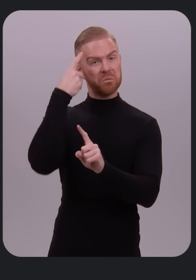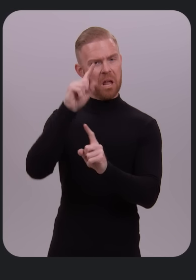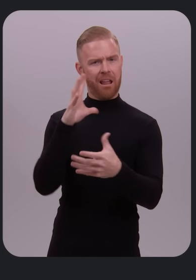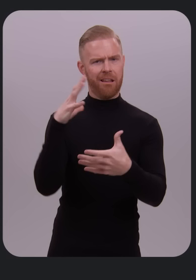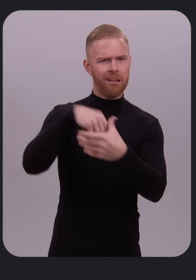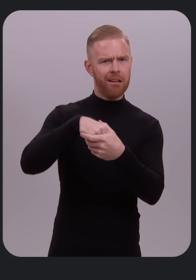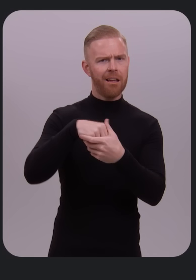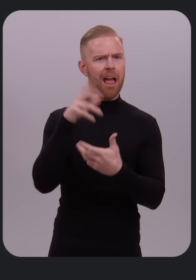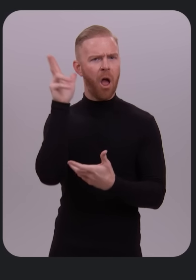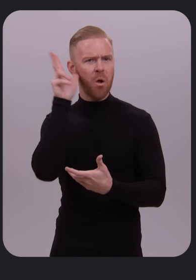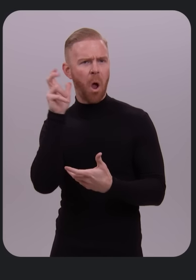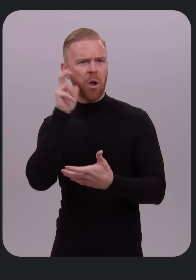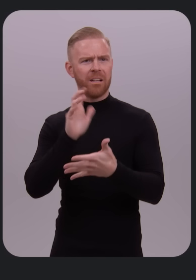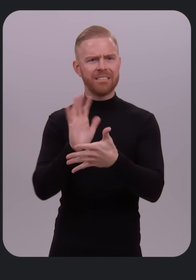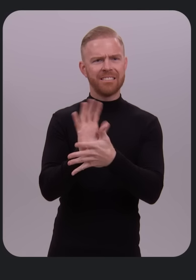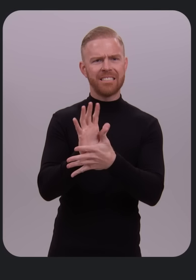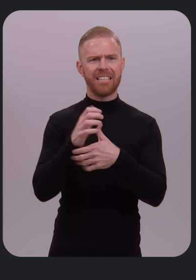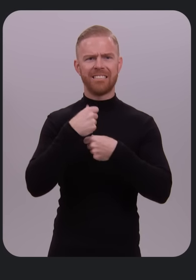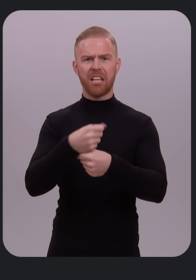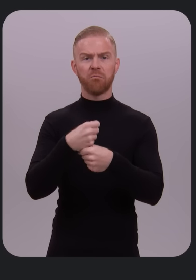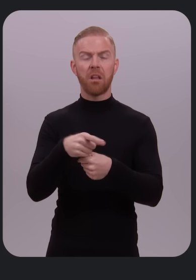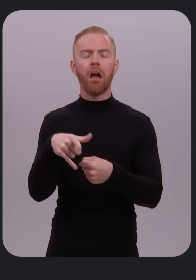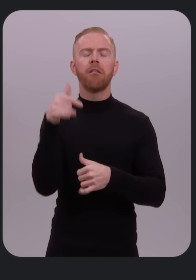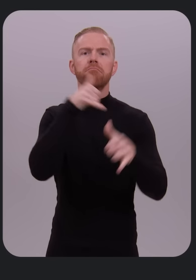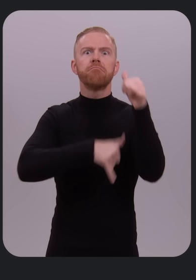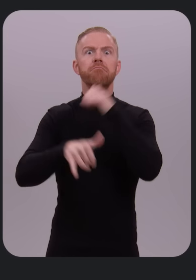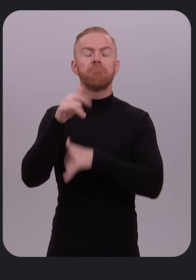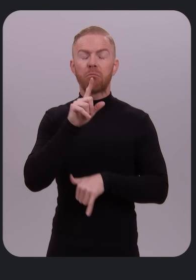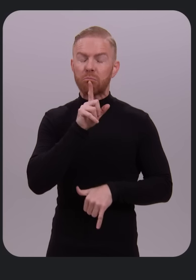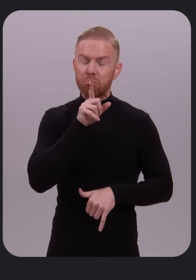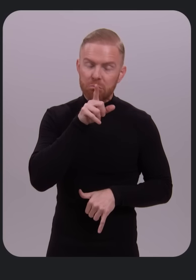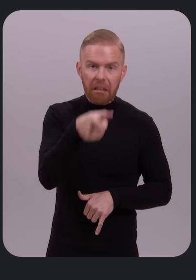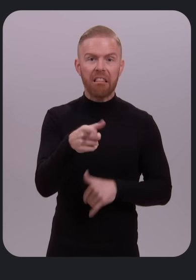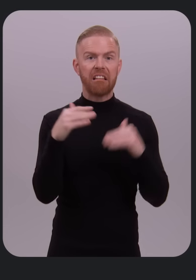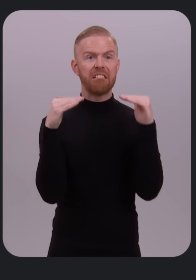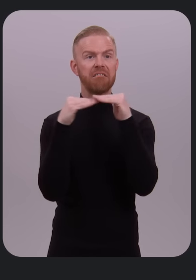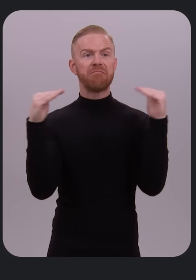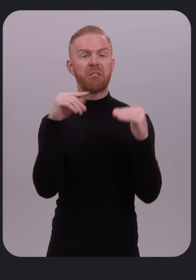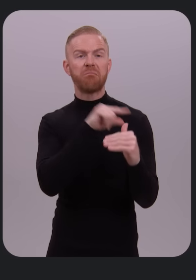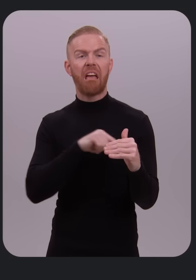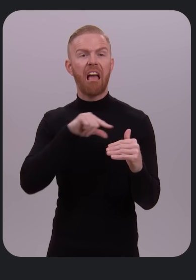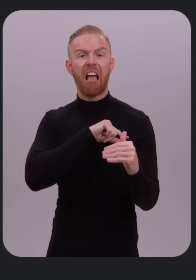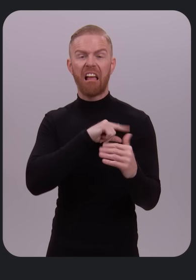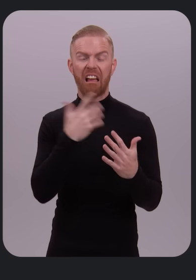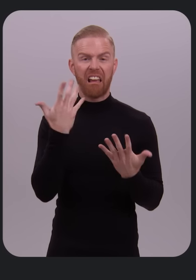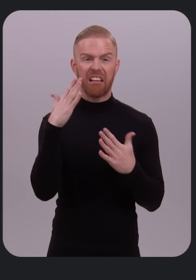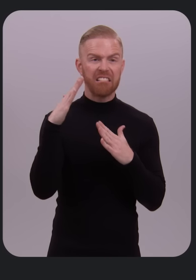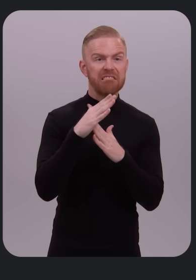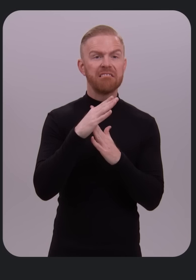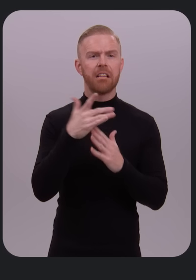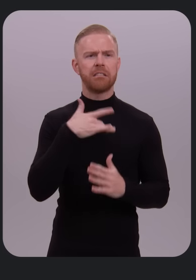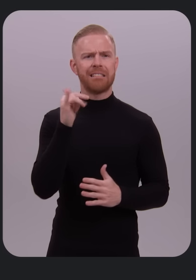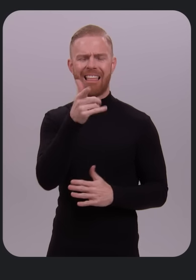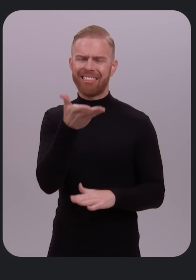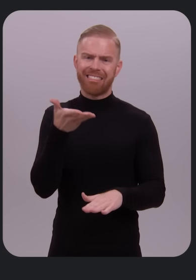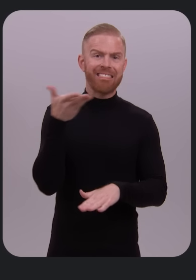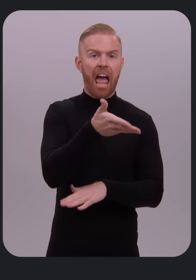that's incredibly realistic. The quality is so good, it feels like you're there, on the boat,